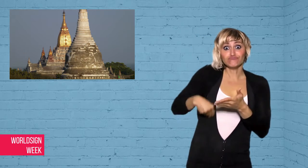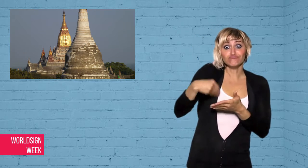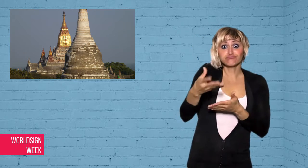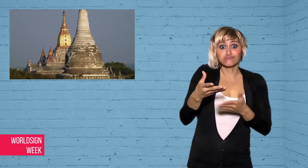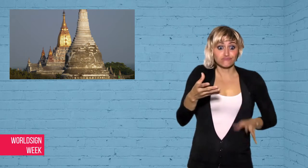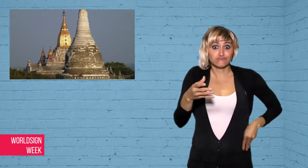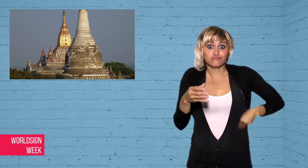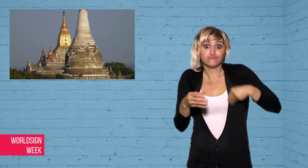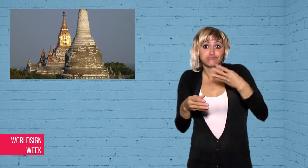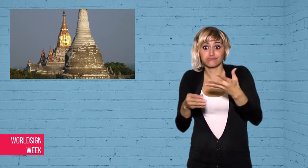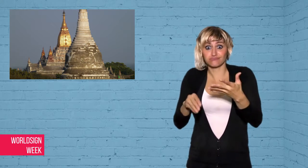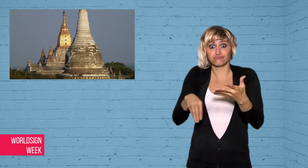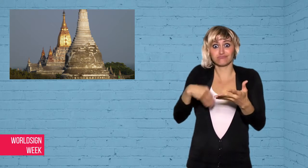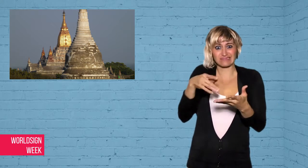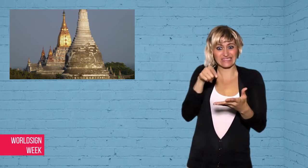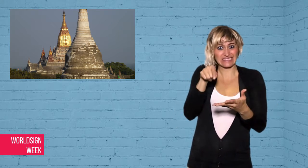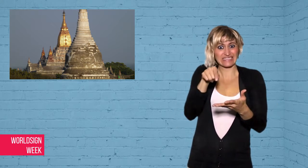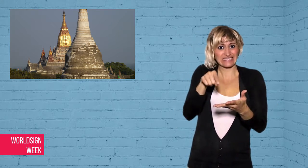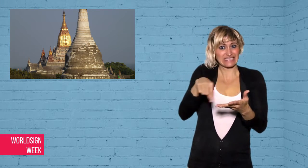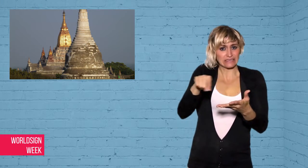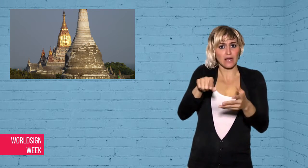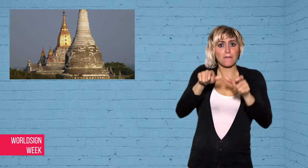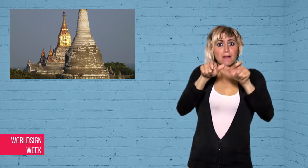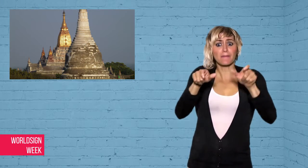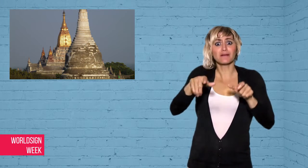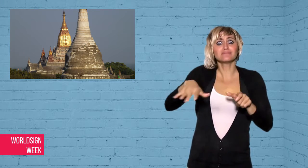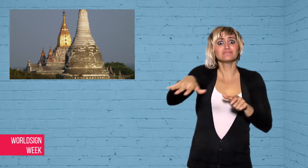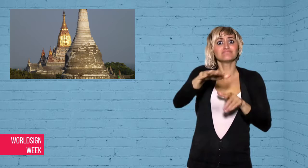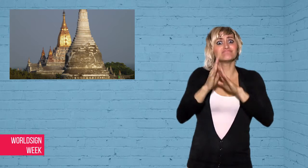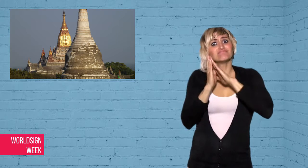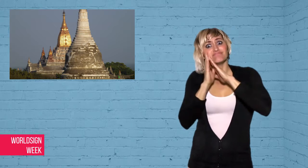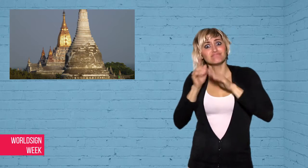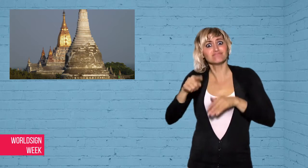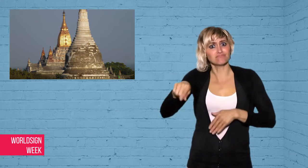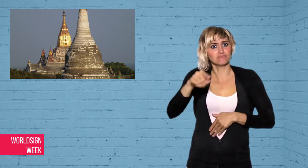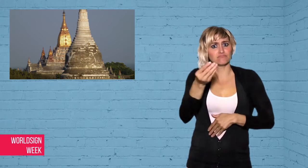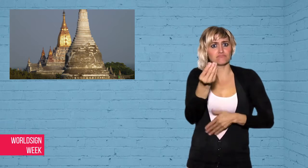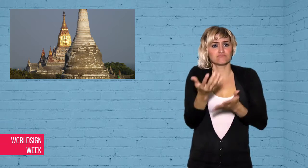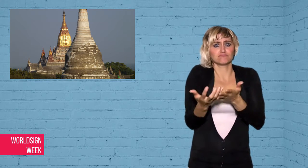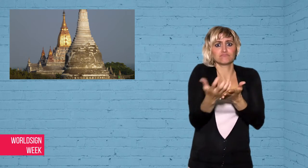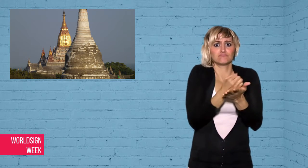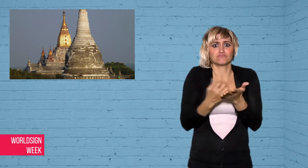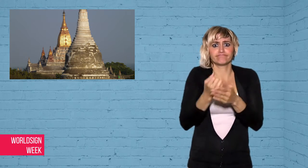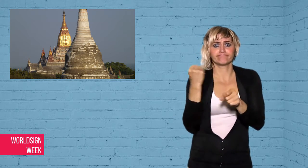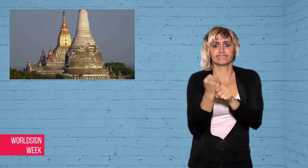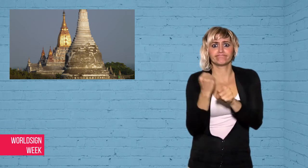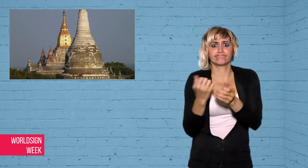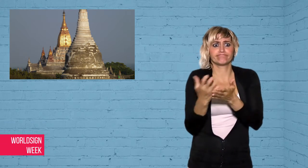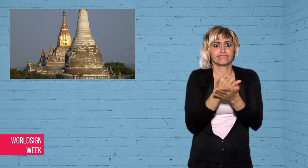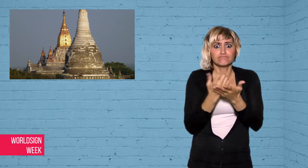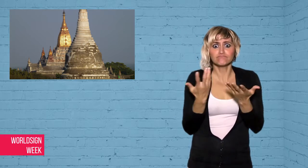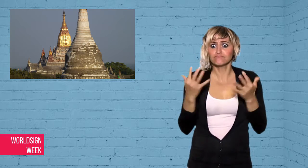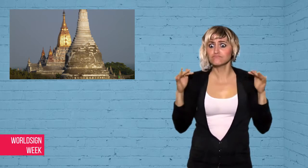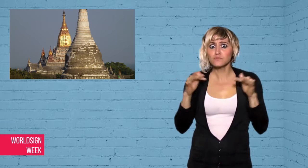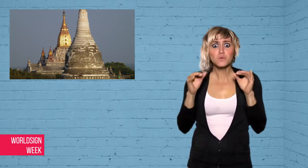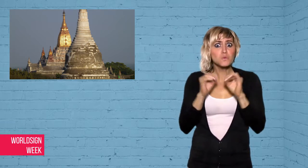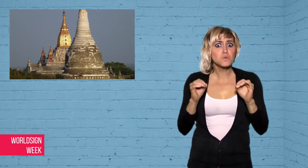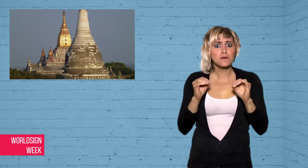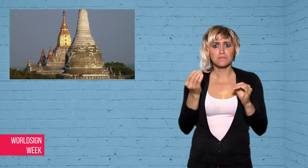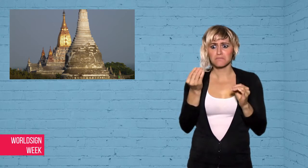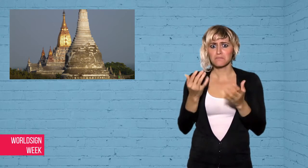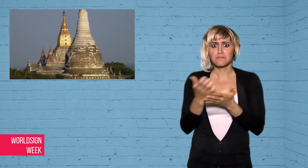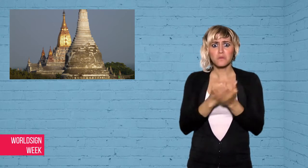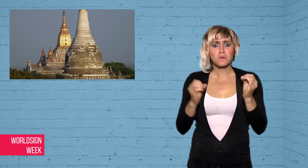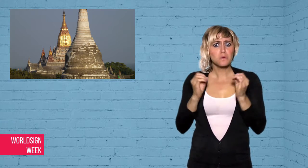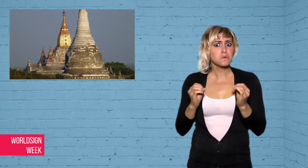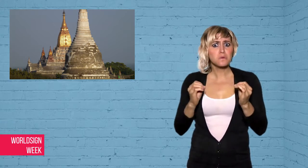city’s residents who relied on tourists for income.